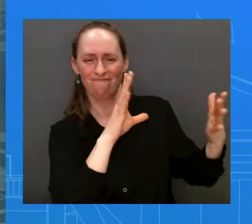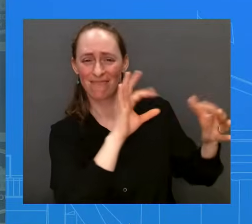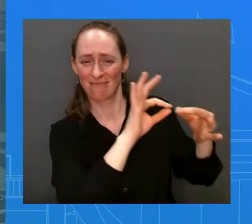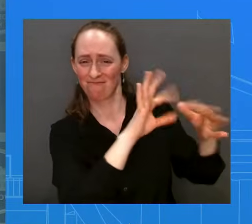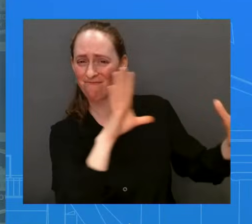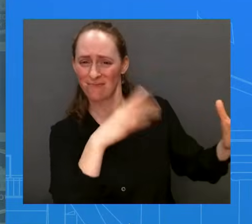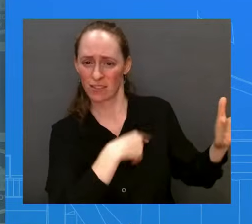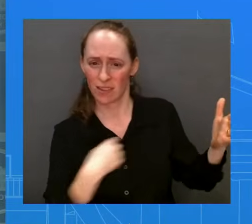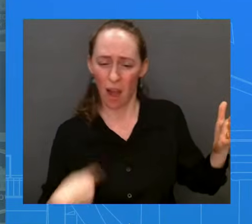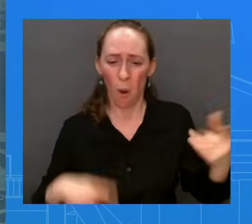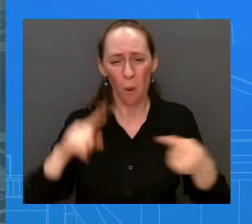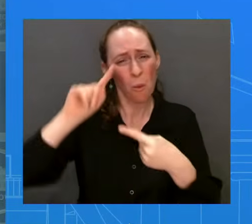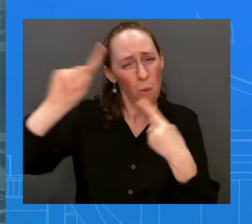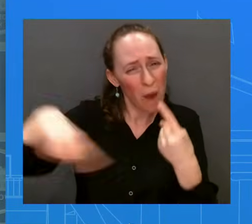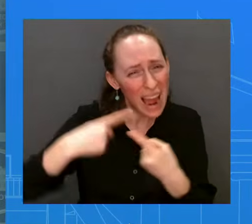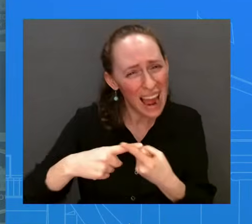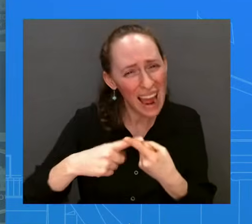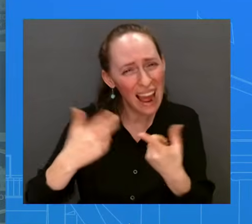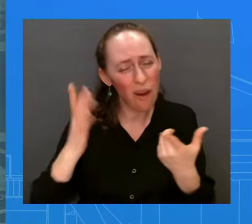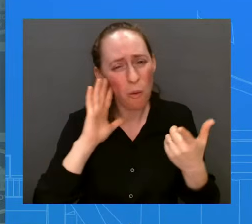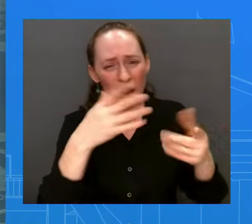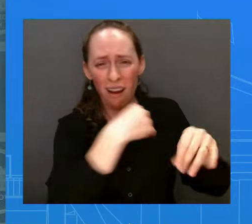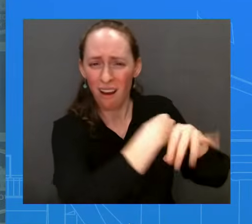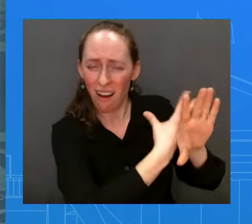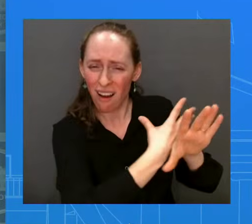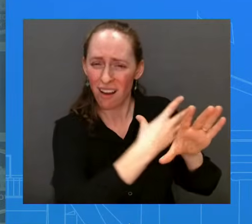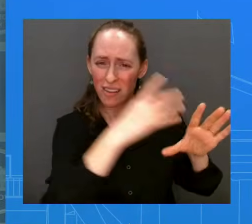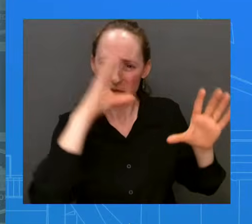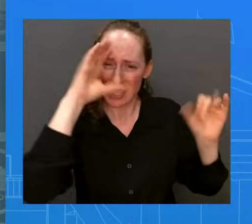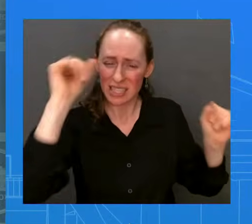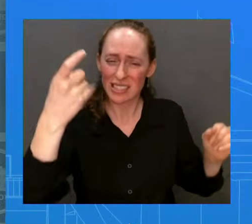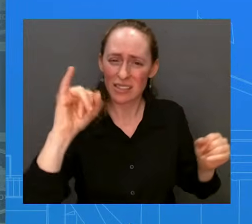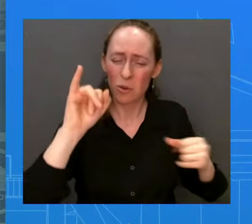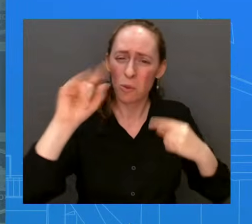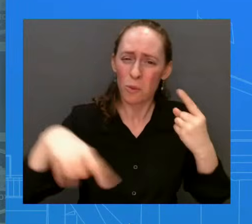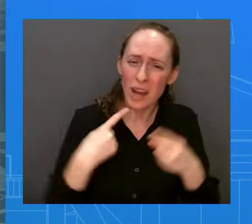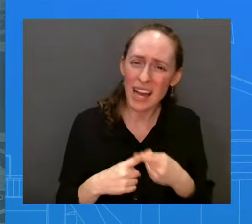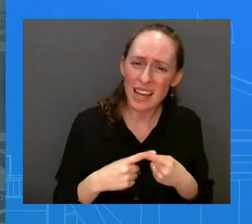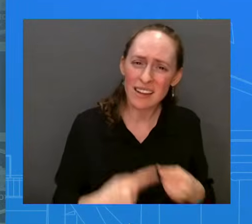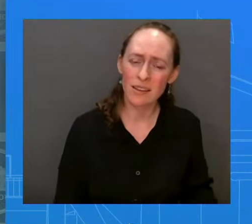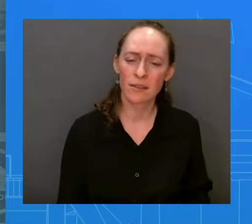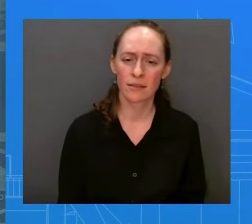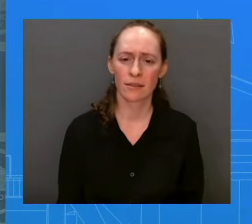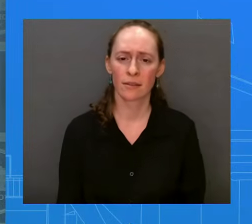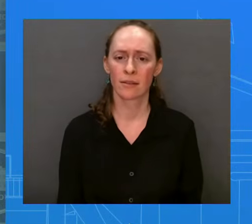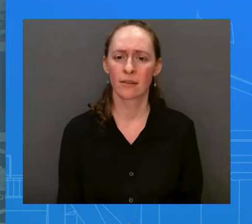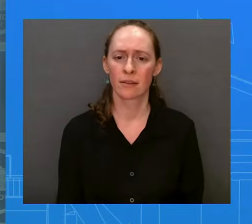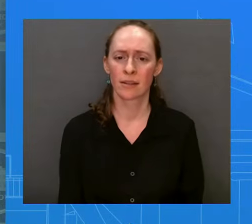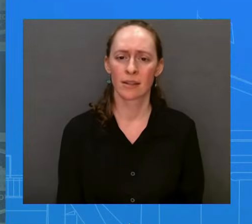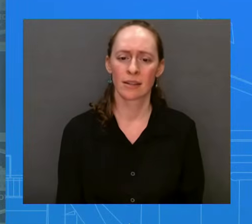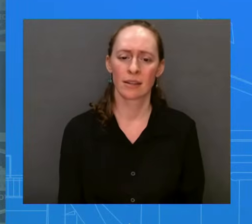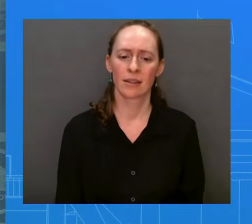Let me just, again, level-set here. And I know I'm running close on time, but -- Ms. Jean-Pierre: Yeah. Mr. Kirby: Sorry. Ms. Jean-Pierre: No, it's not your fault.